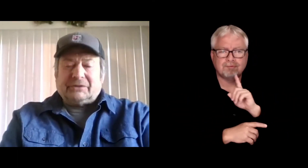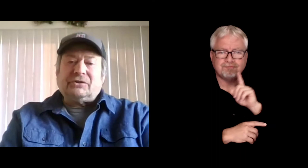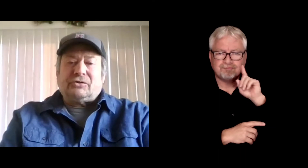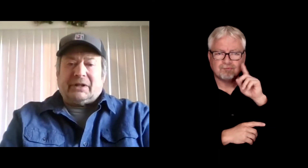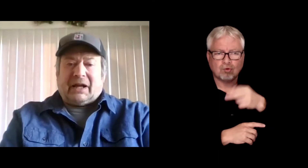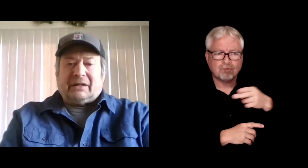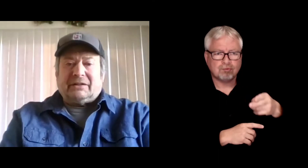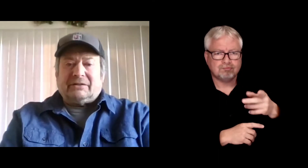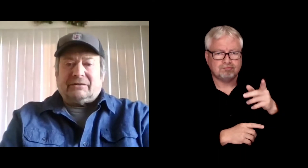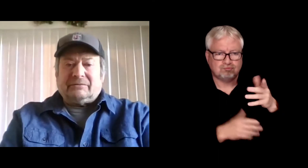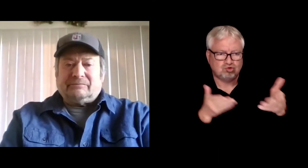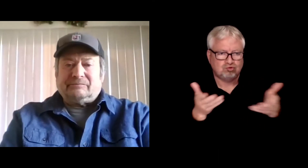in the early 90's.